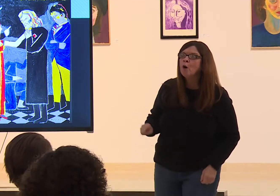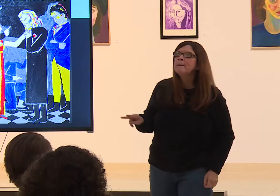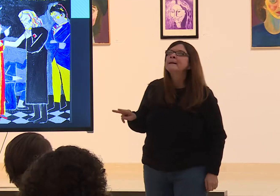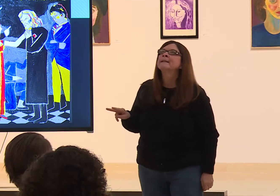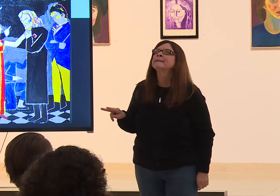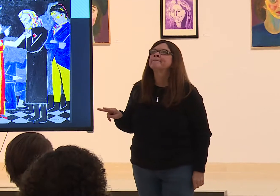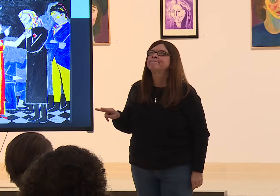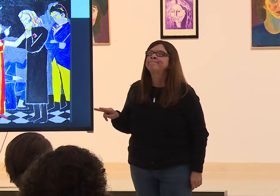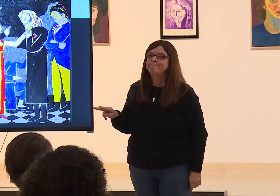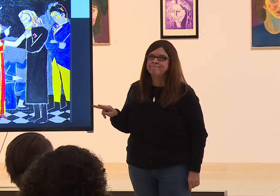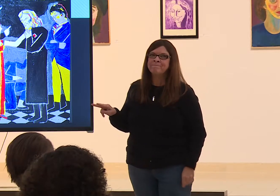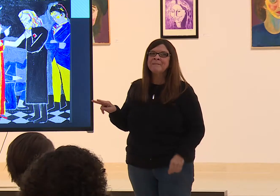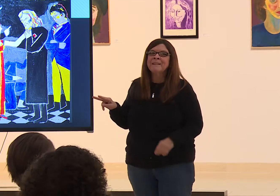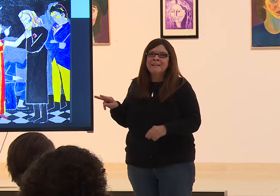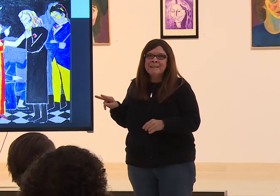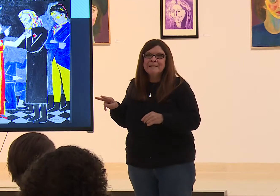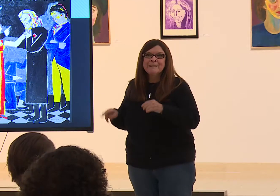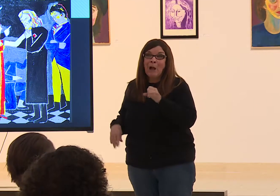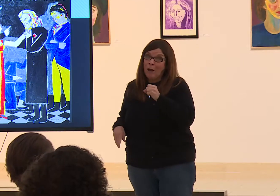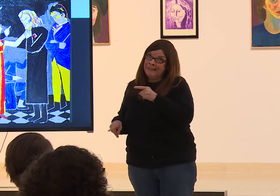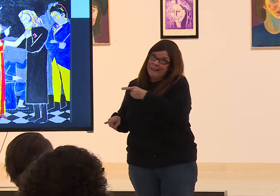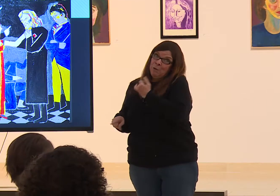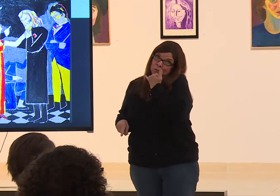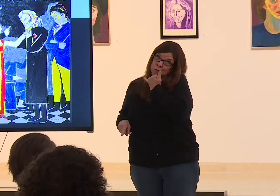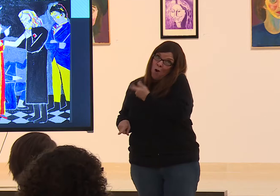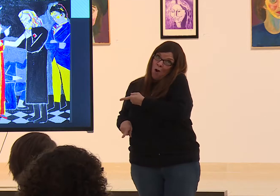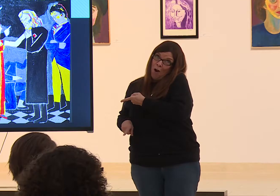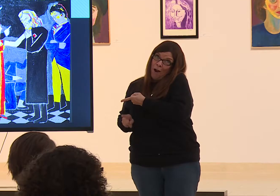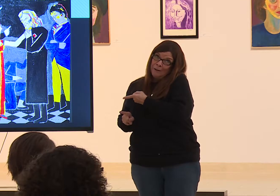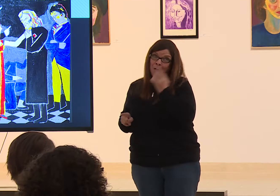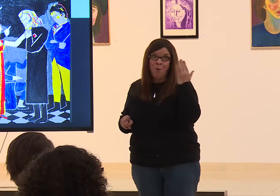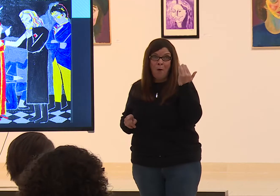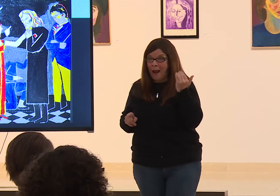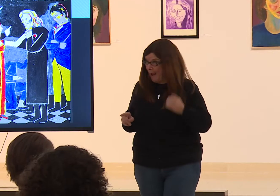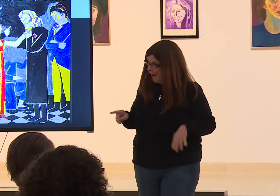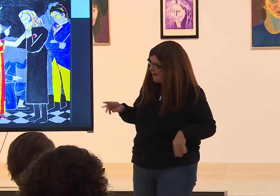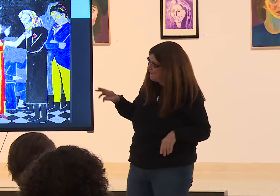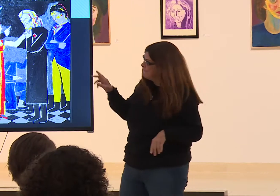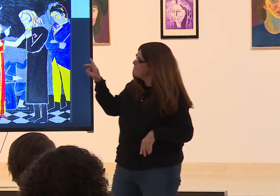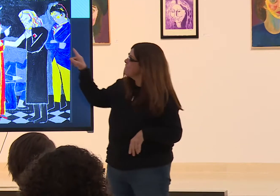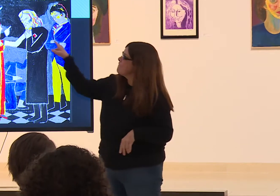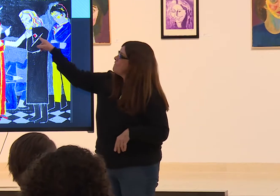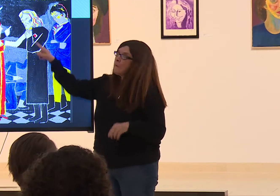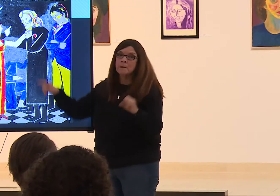"Well, no, he had a deaf daughter." He was mistaken